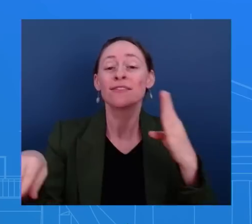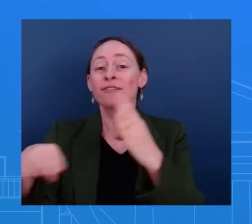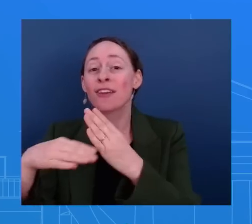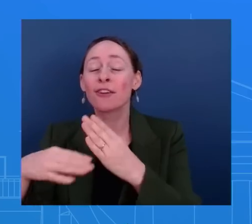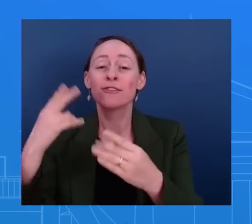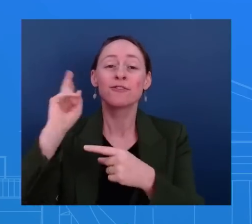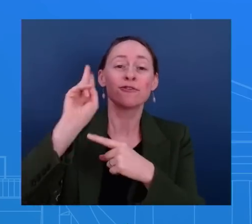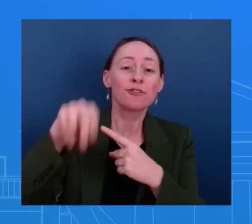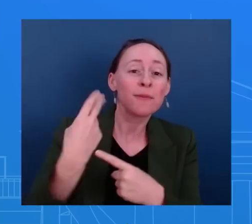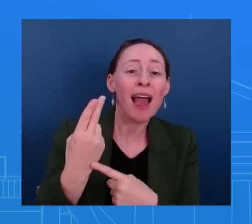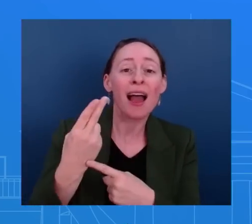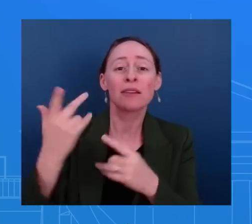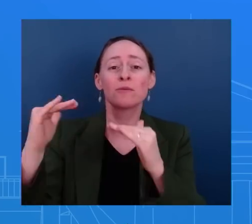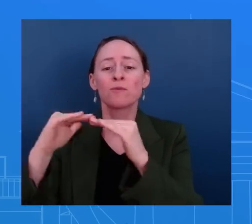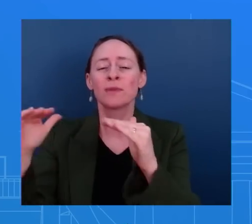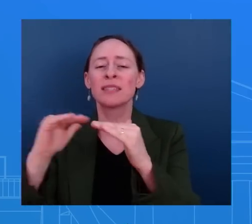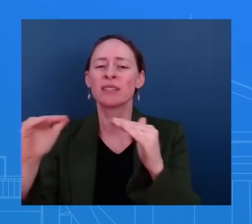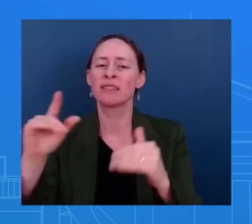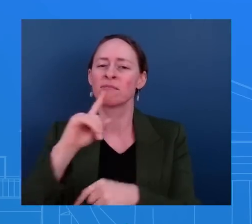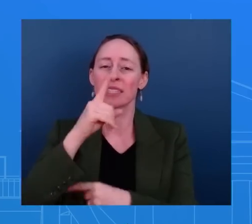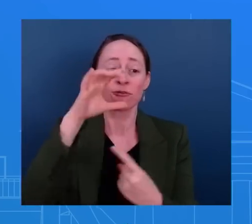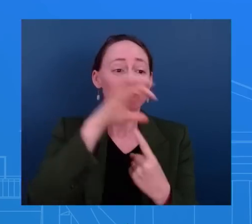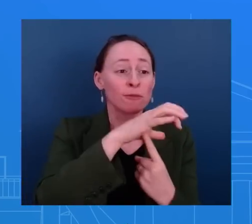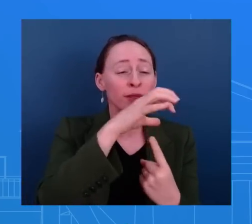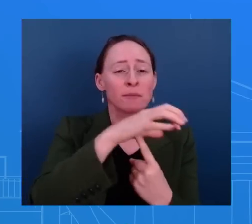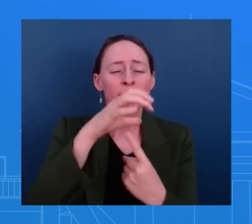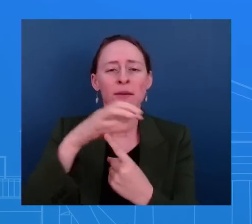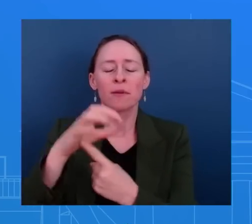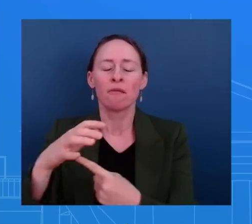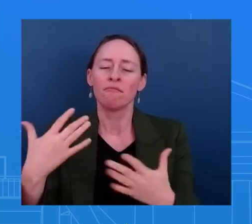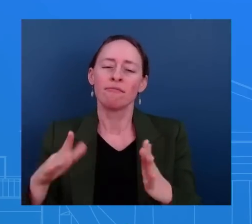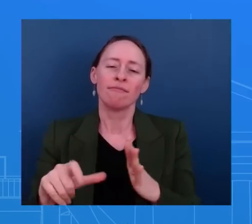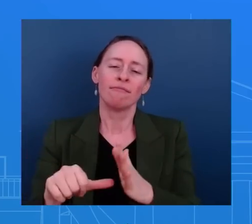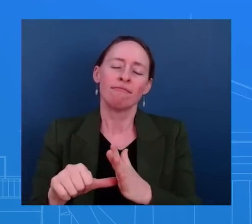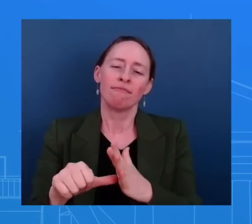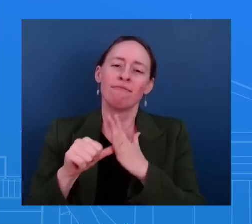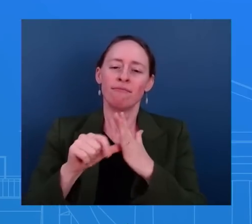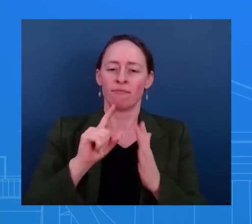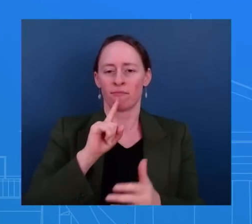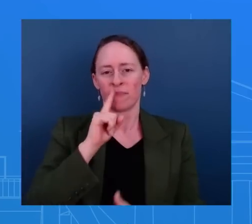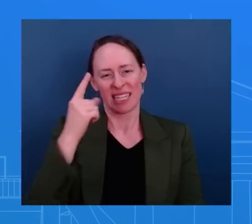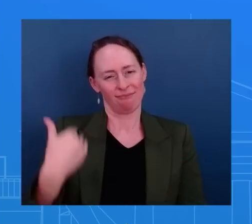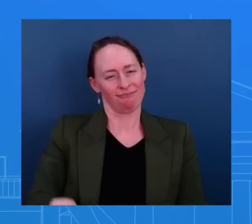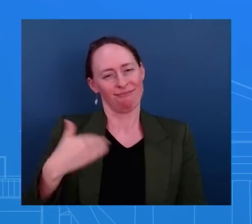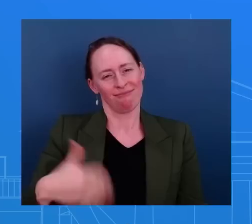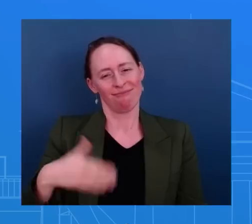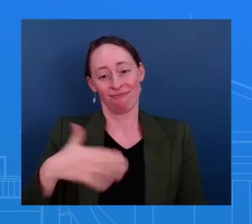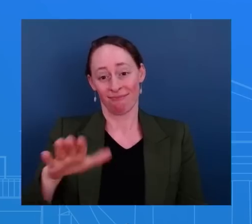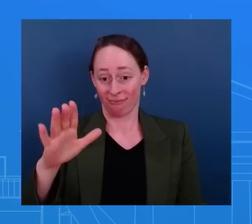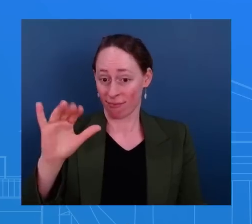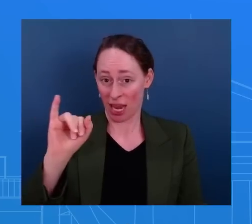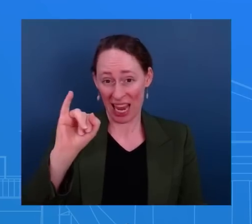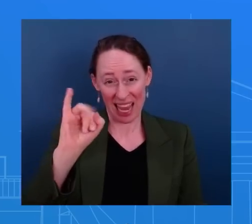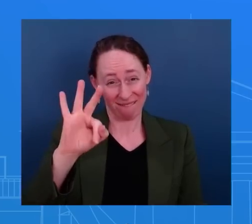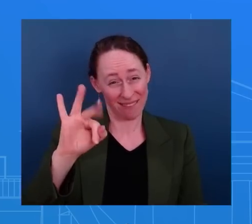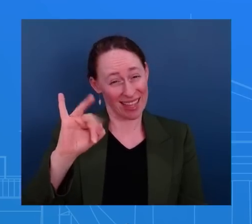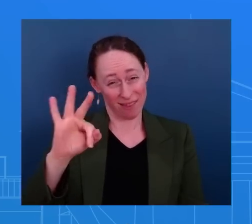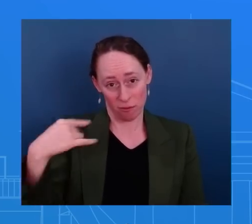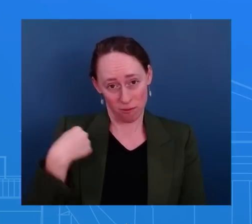and showed us that truly nothing is beyond our capacity when we do it together. Sports help us unite.